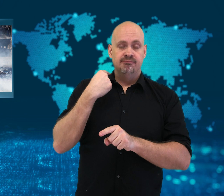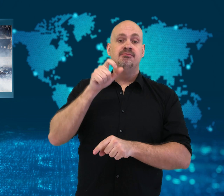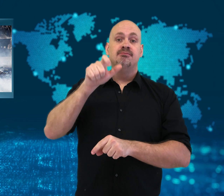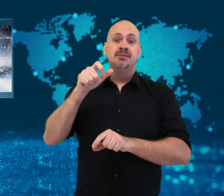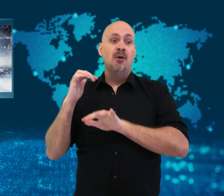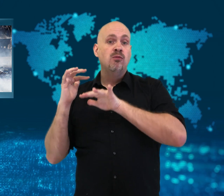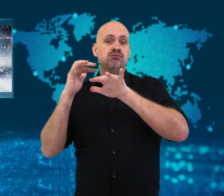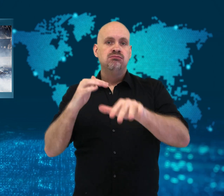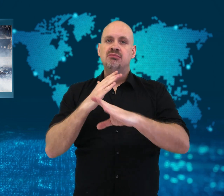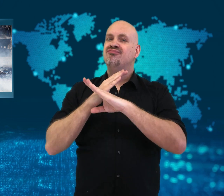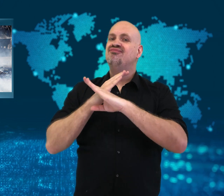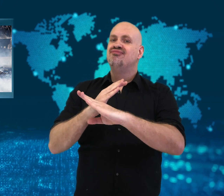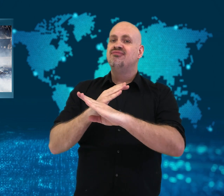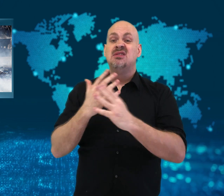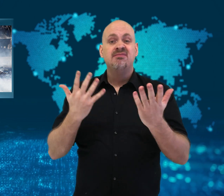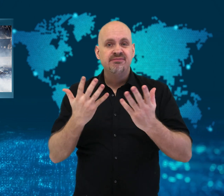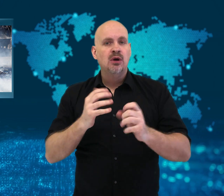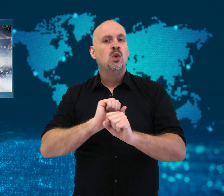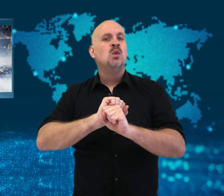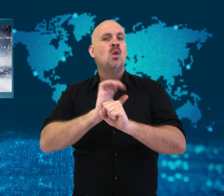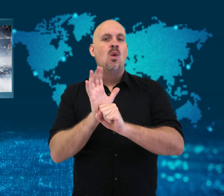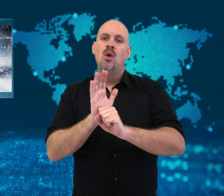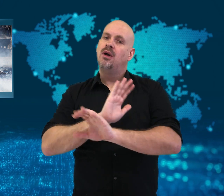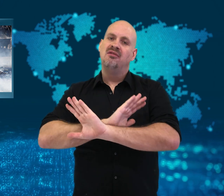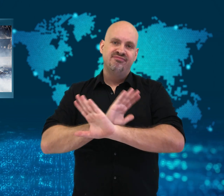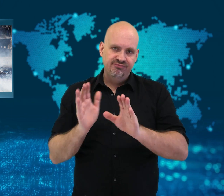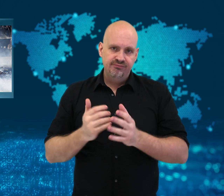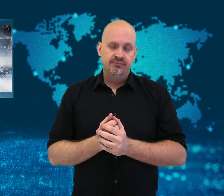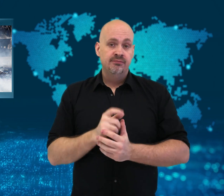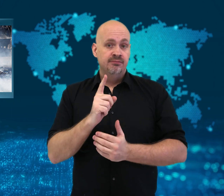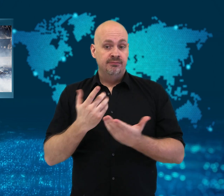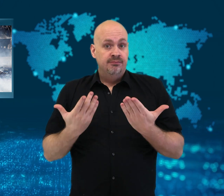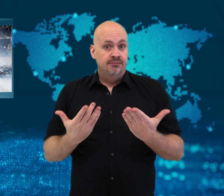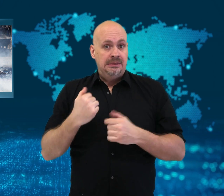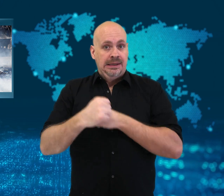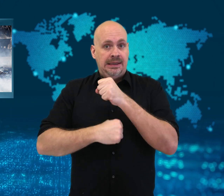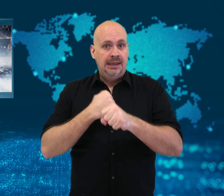They had to wear masks and socially distance.